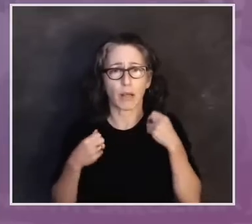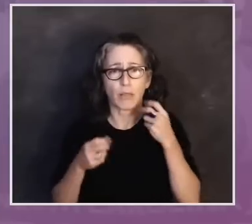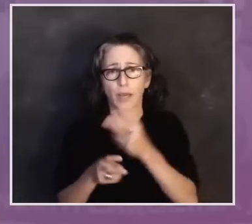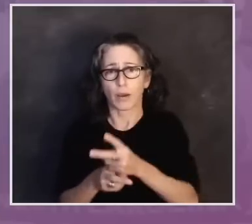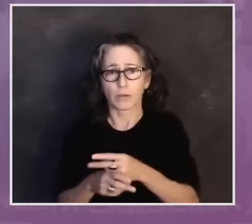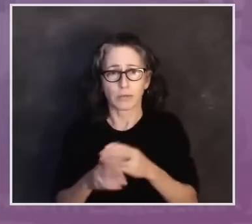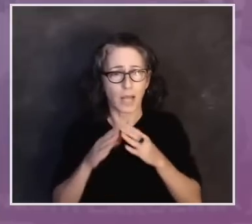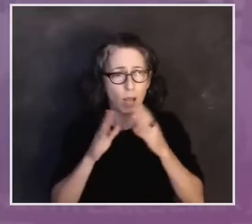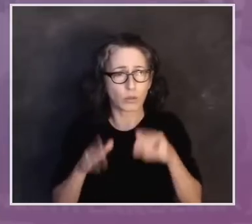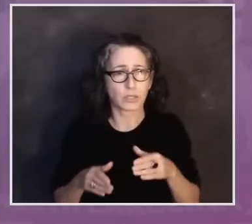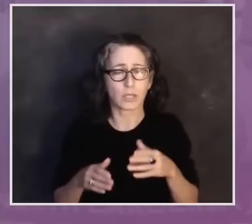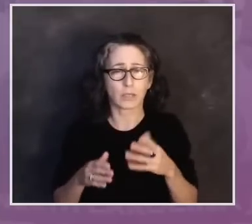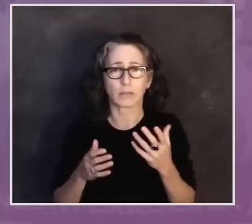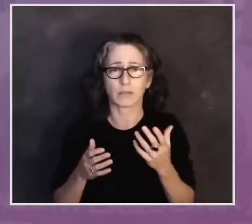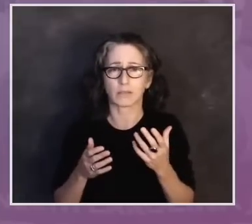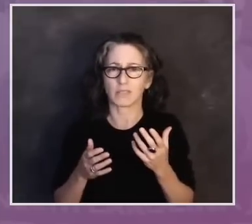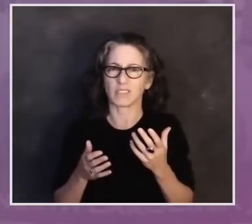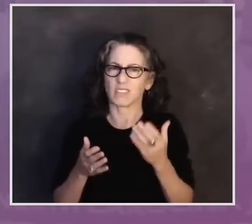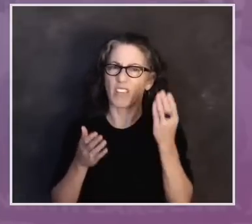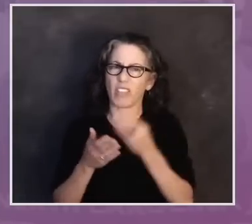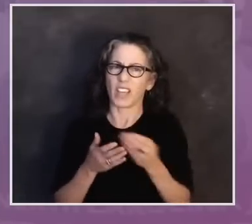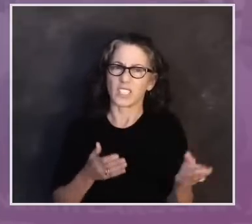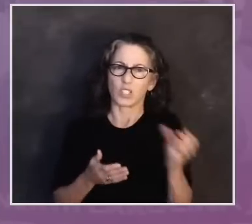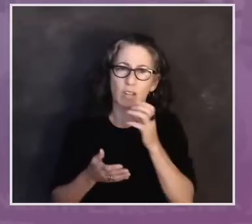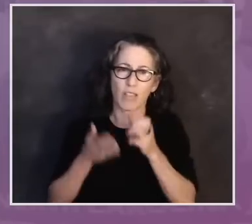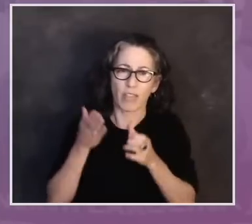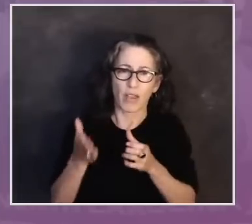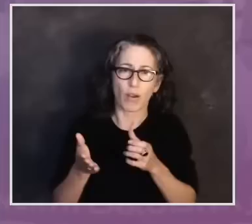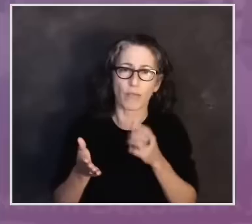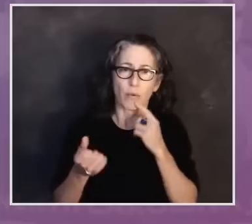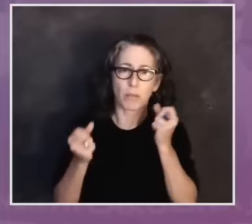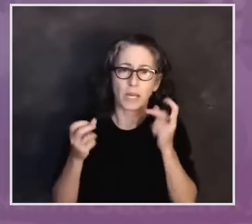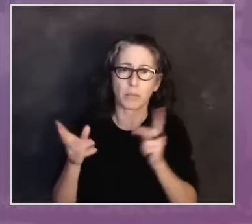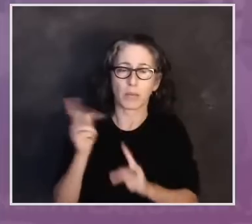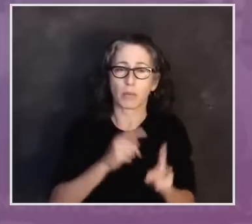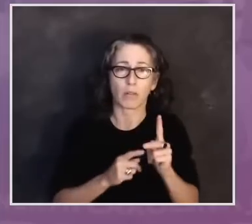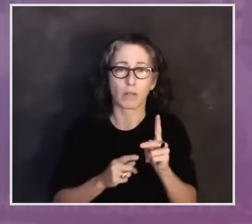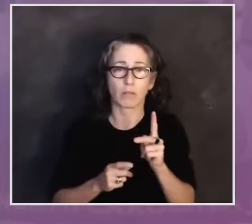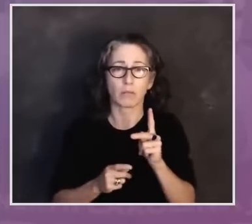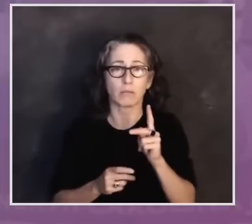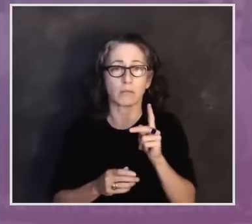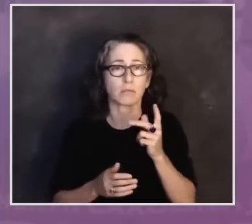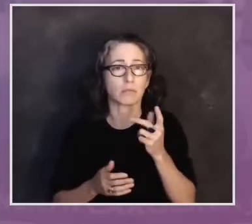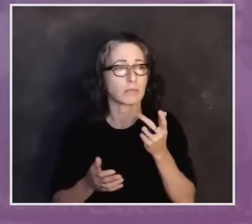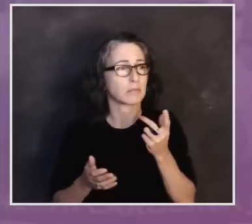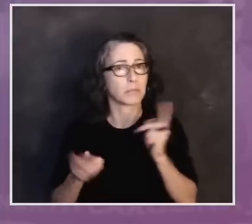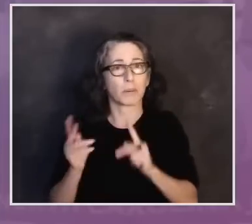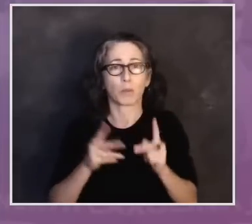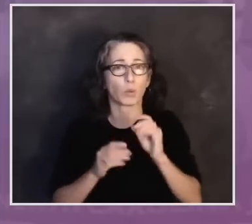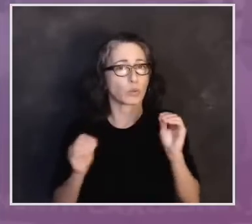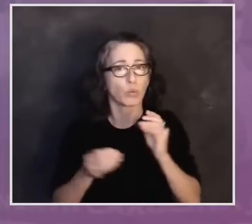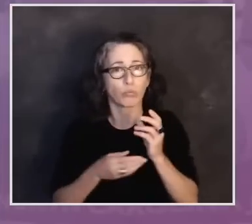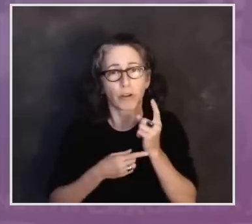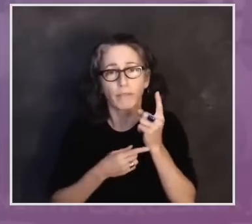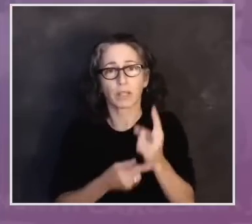PEOPLE. THE CONCERN FOR THE PEOPLE. HEALTH CARE AND HOUSING AND THINGS THAT ARE NOT THERE FOR